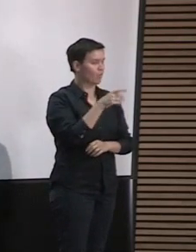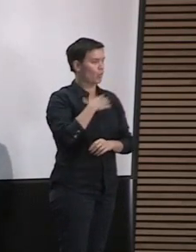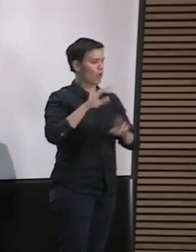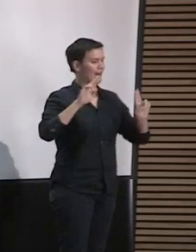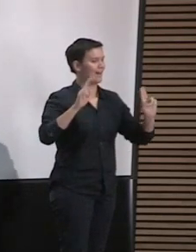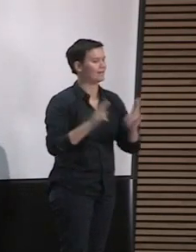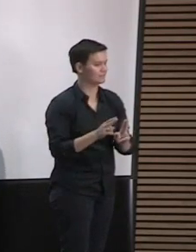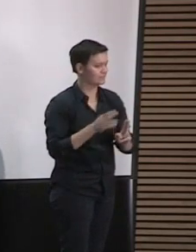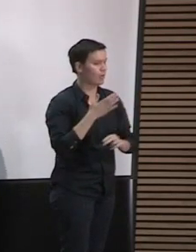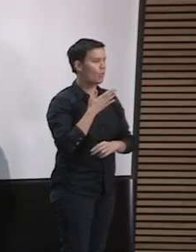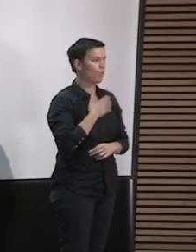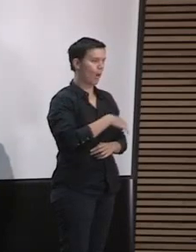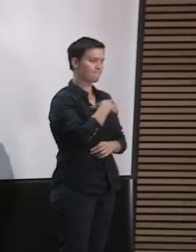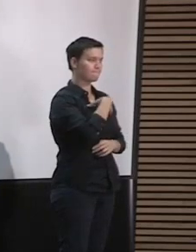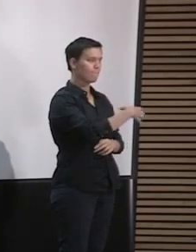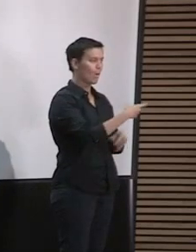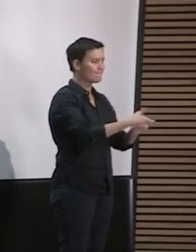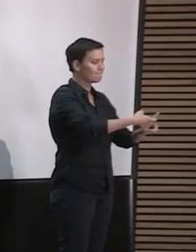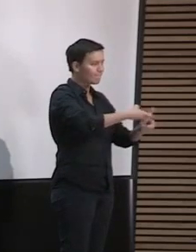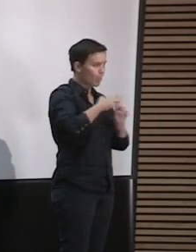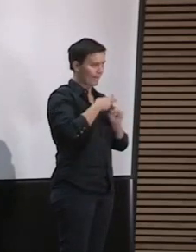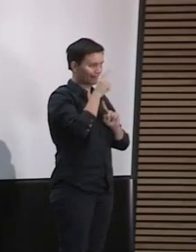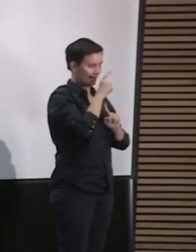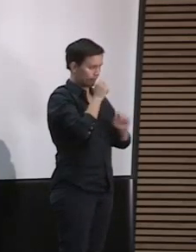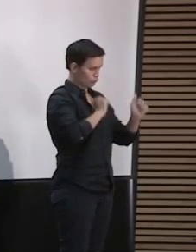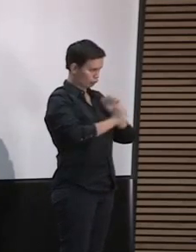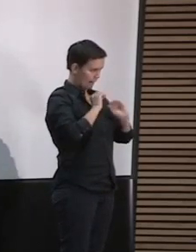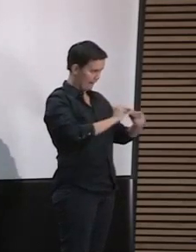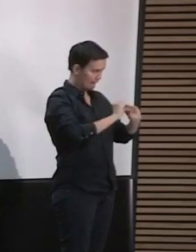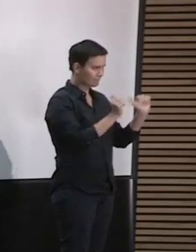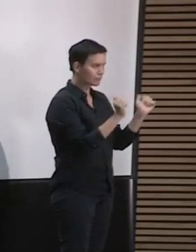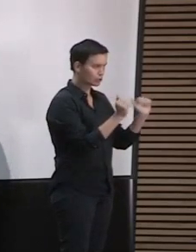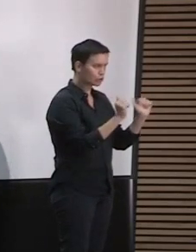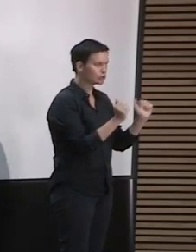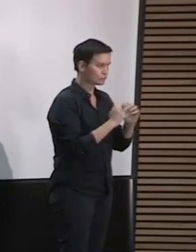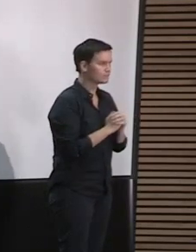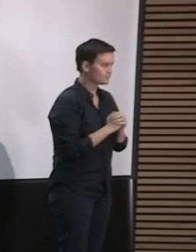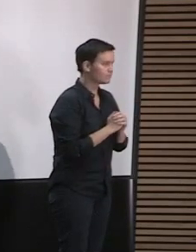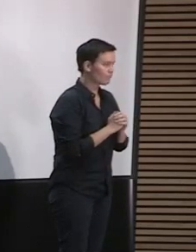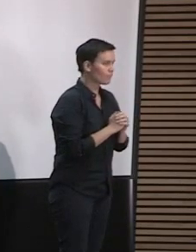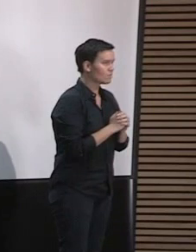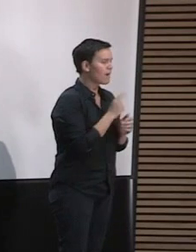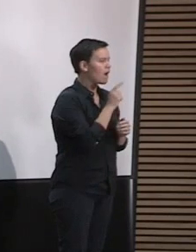use of that private personnel and it is part of the